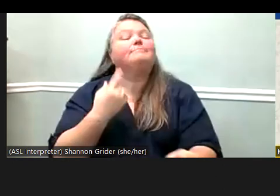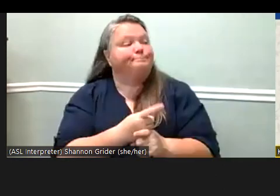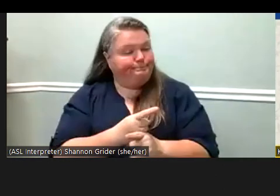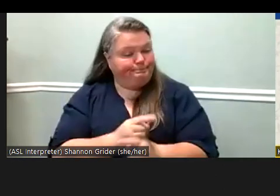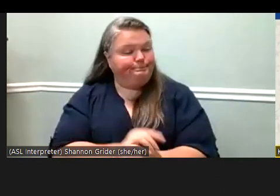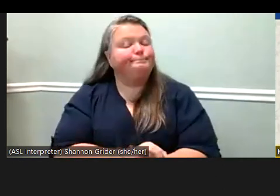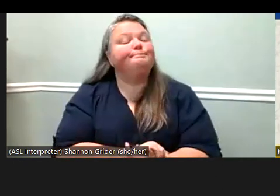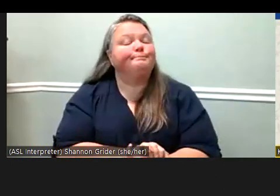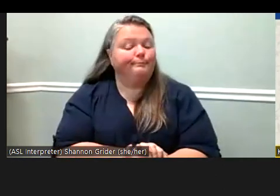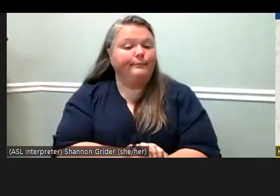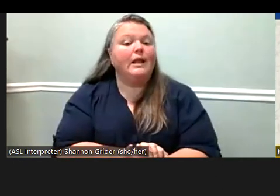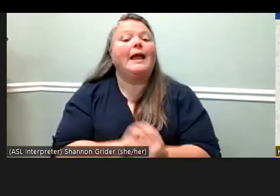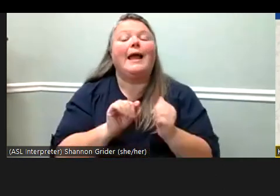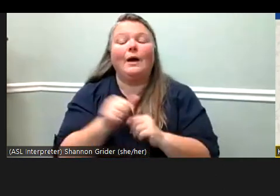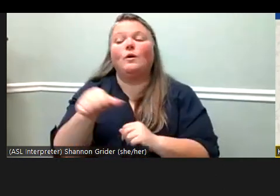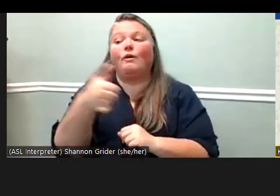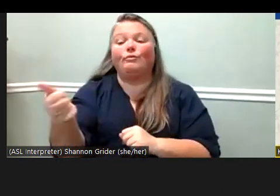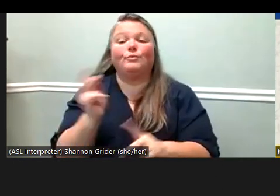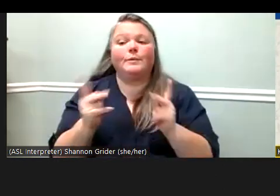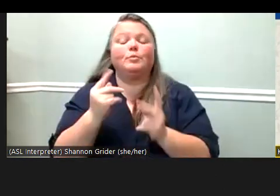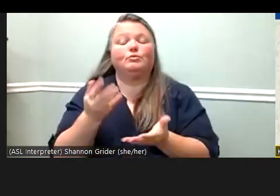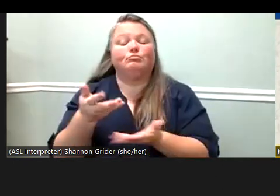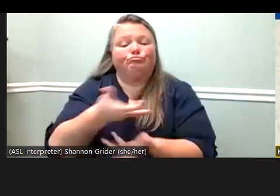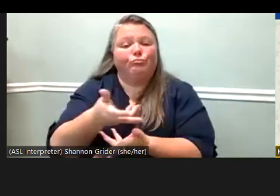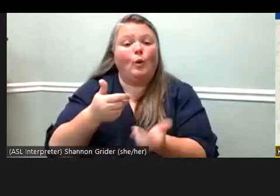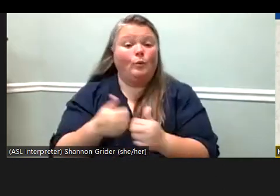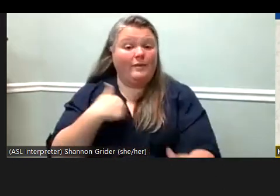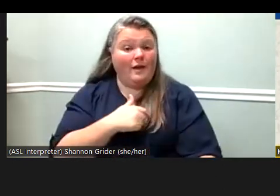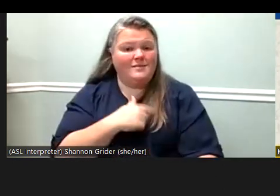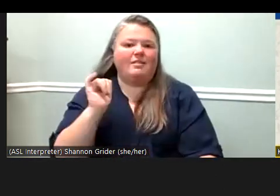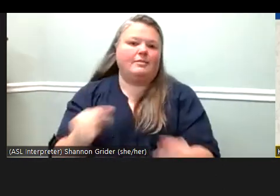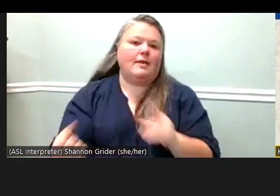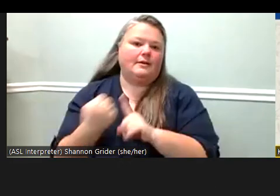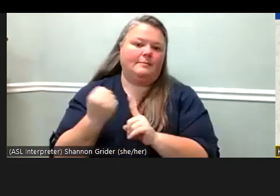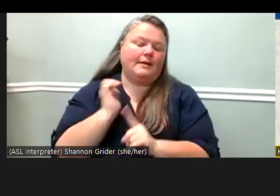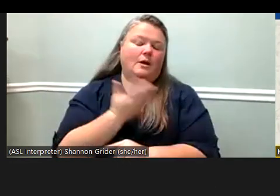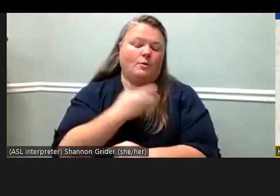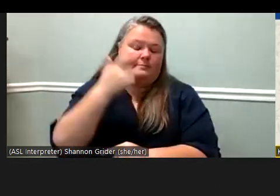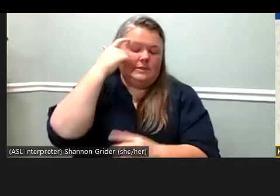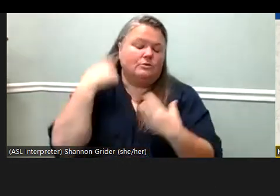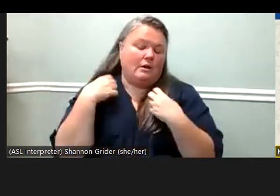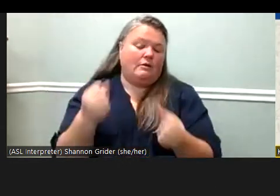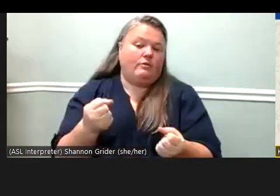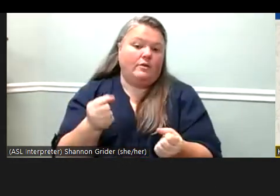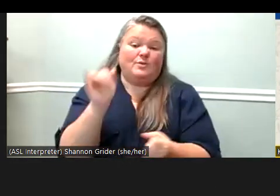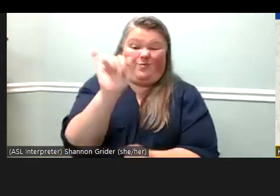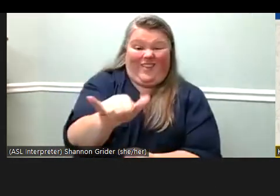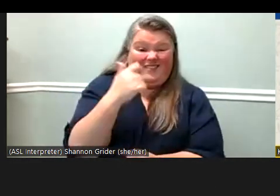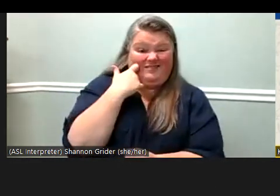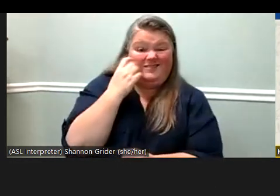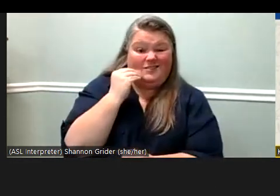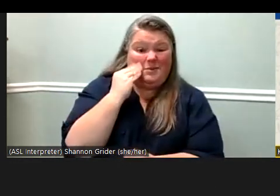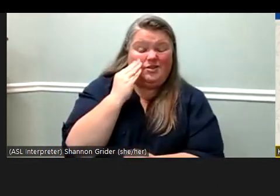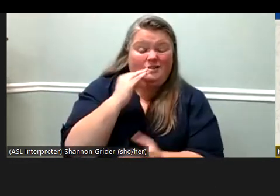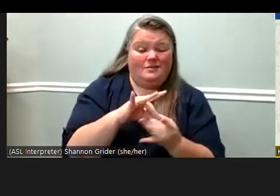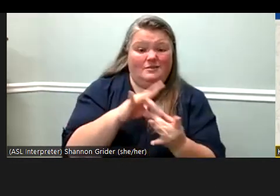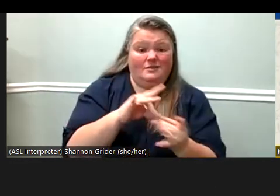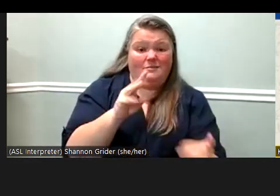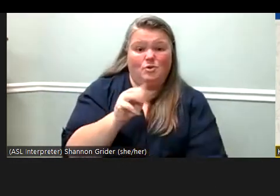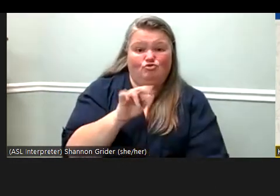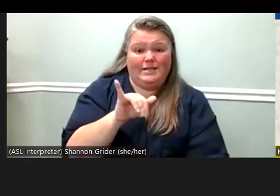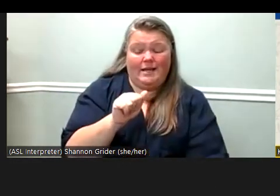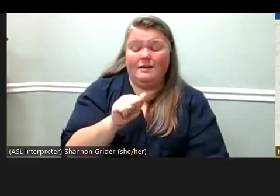FORCE ME TO GET COCHLEAR IMPLANTS. ONLY I KNOW WHAT IS BETTER FOR MY HEARING. ABSOLUTELY, MARIA. I WAS NOT READY TO LOSE MY HEARING YET. IT UPSET ME AS A CHILD